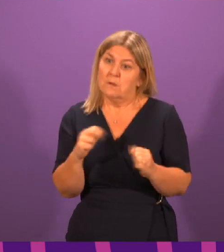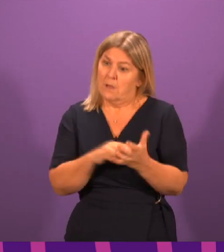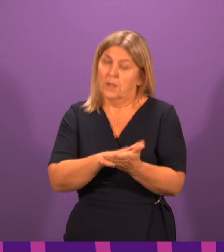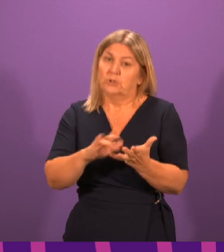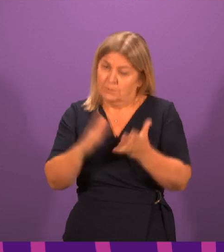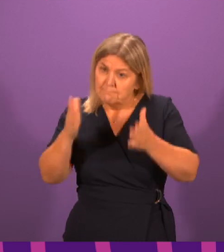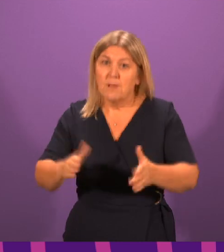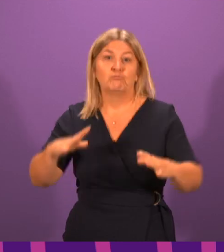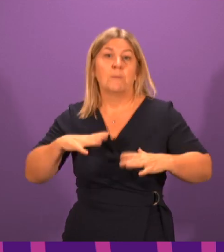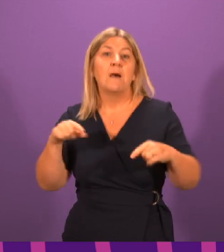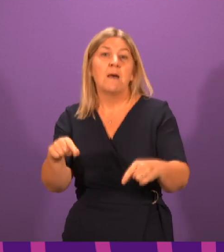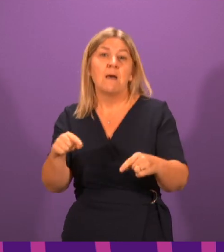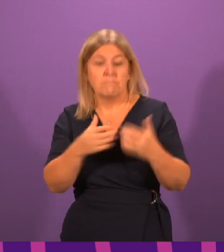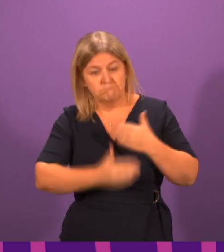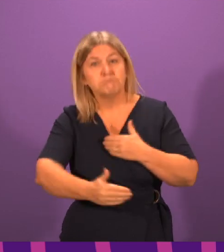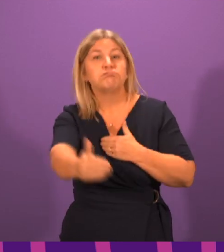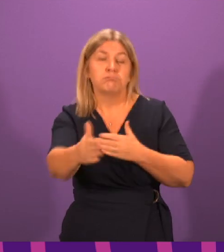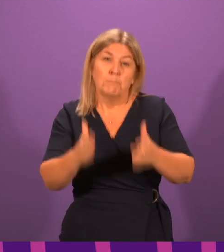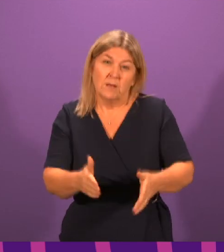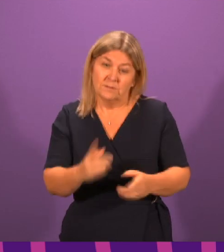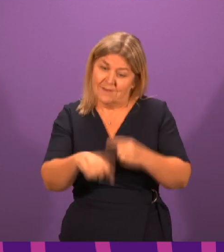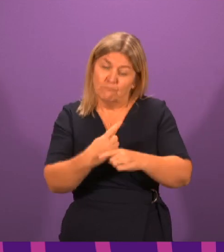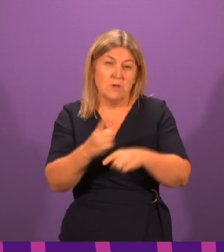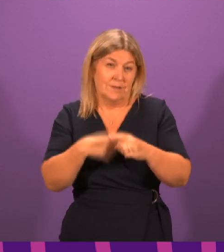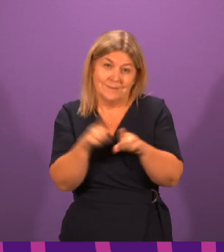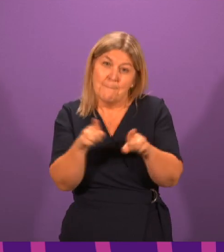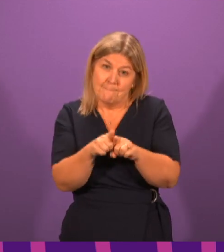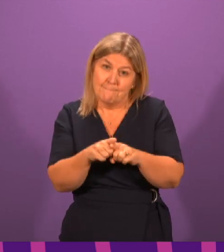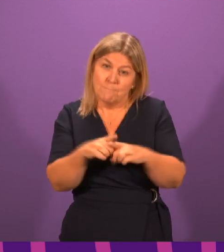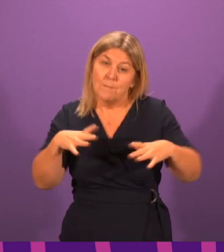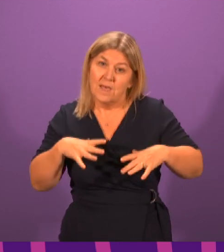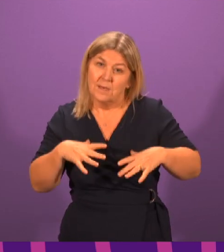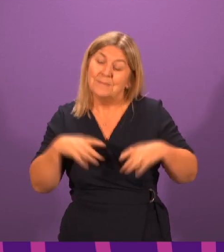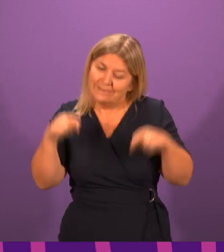face in the coming months, as we do every winter. However, we do that this year with